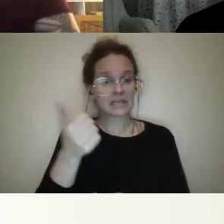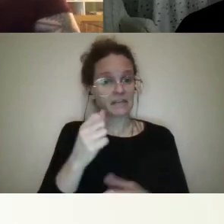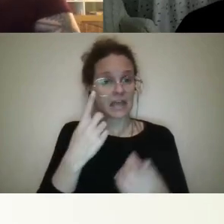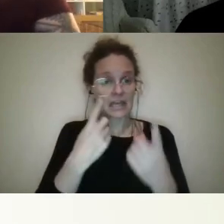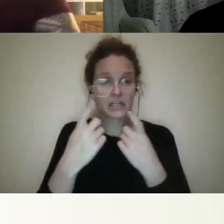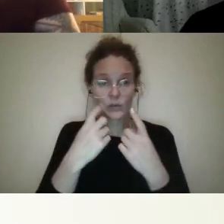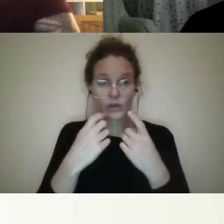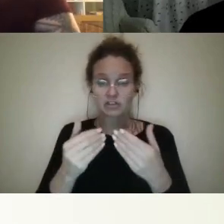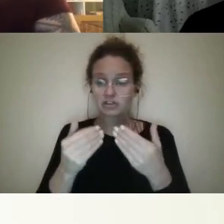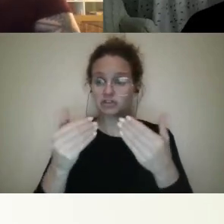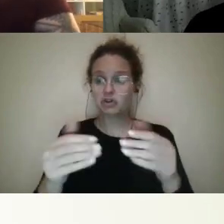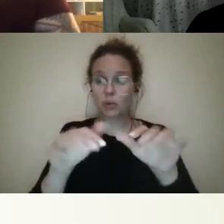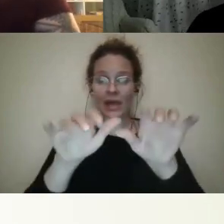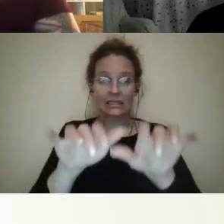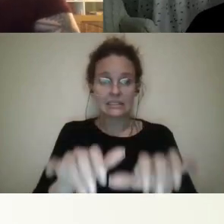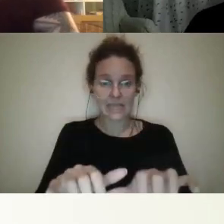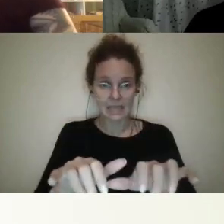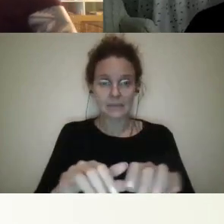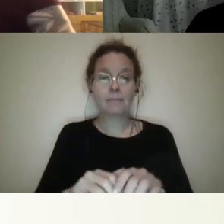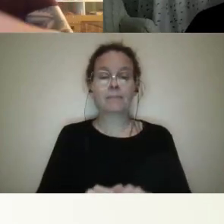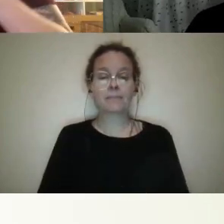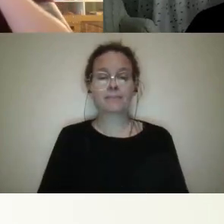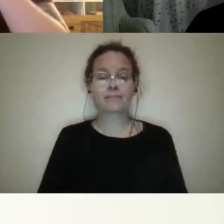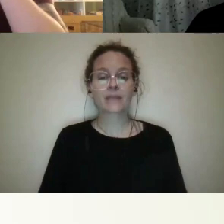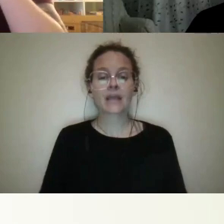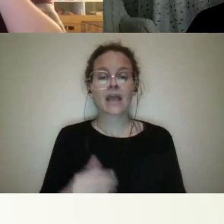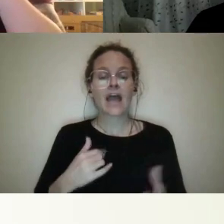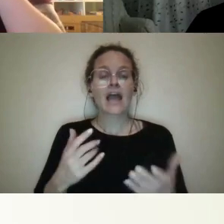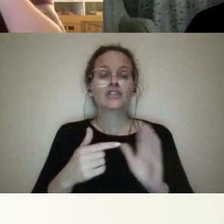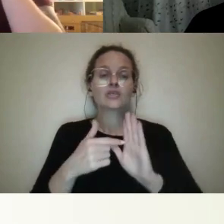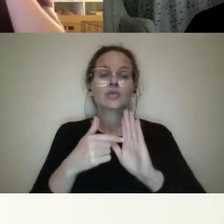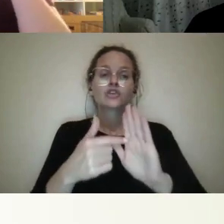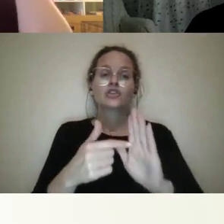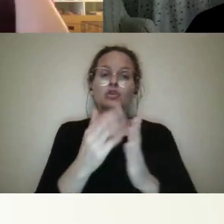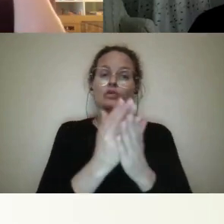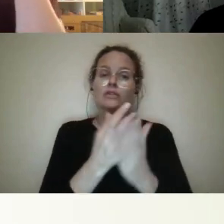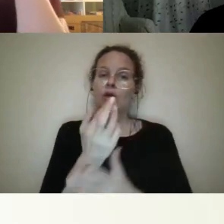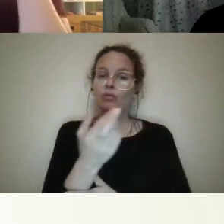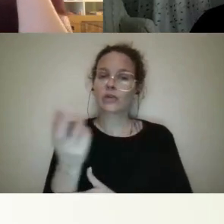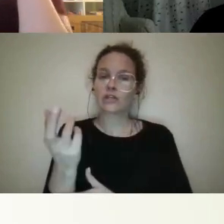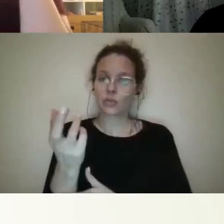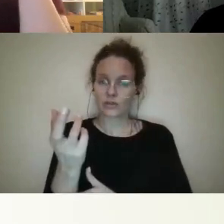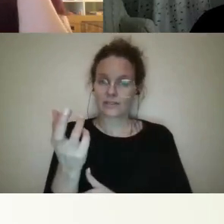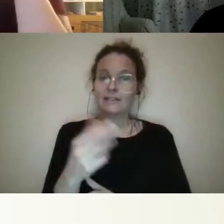go ahead and type it in the chat. I just want to show you some resources that we have.